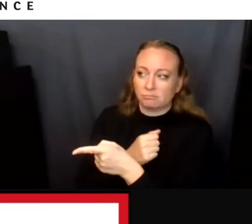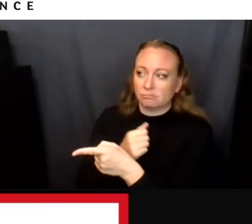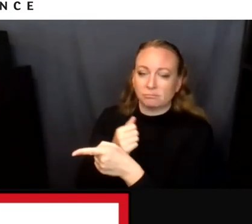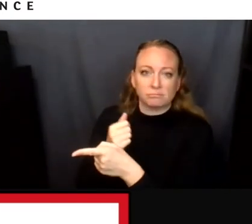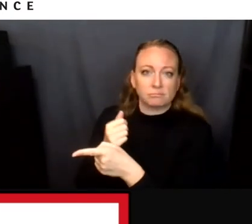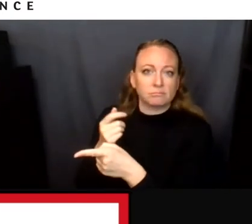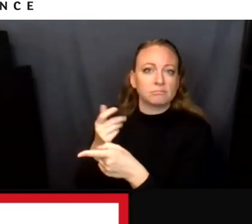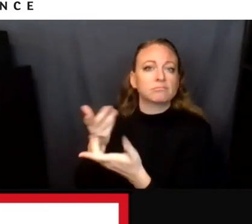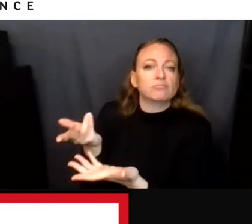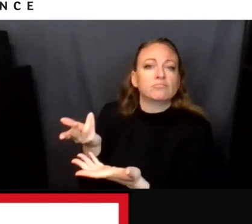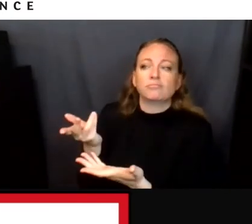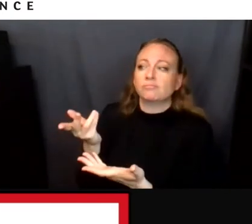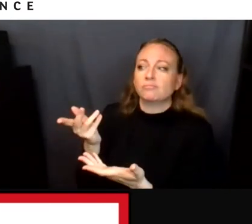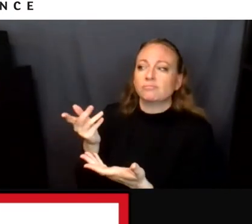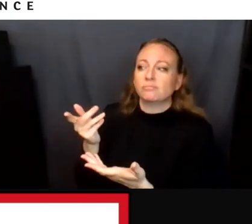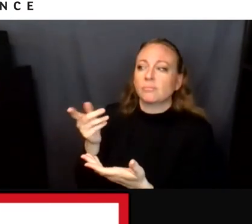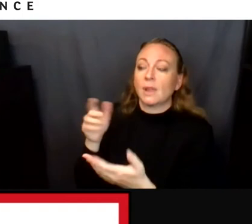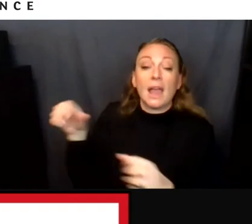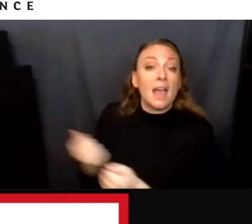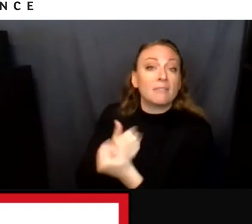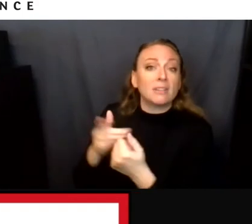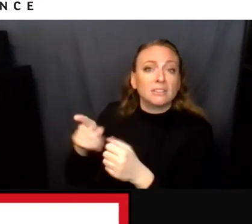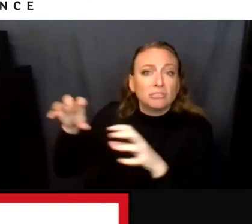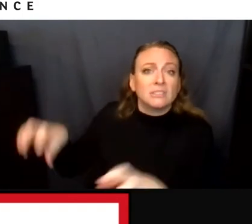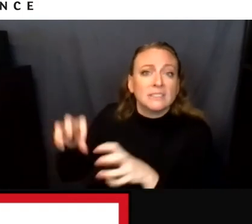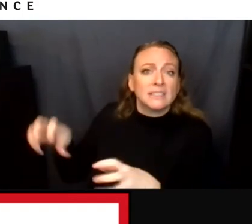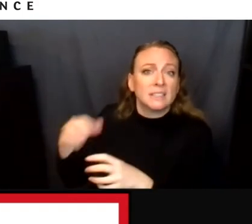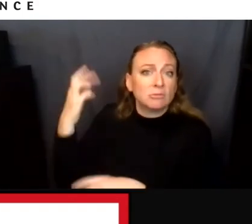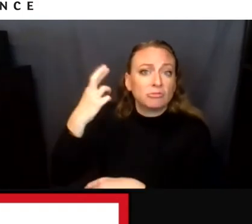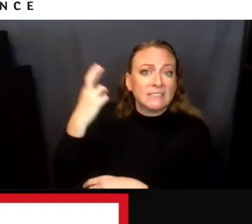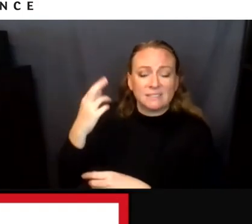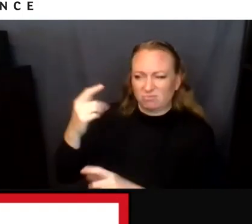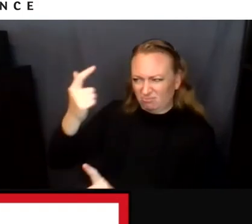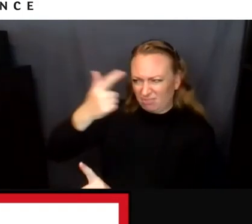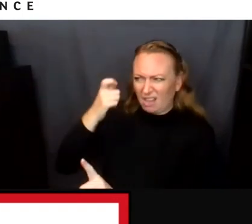wasn't out of spite or anything else. That's what she believed.